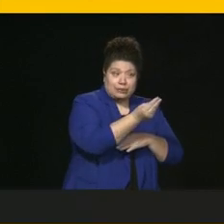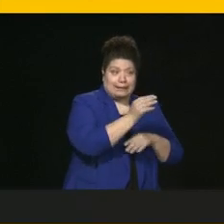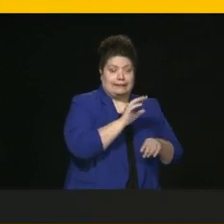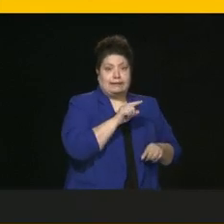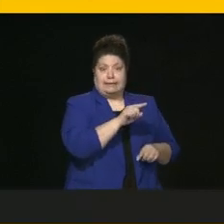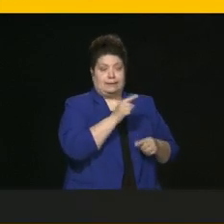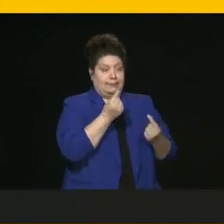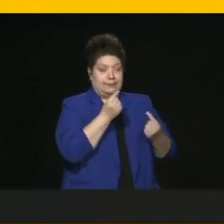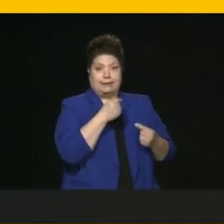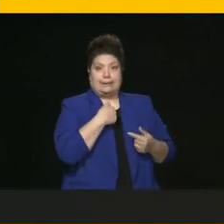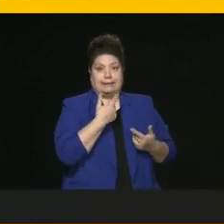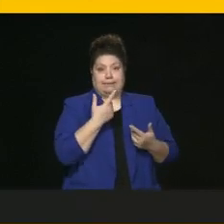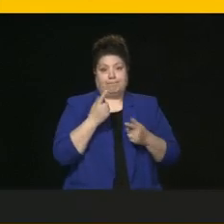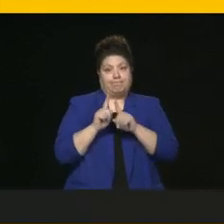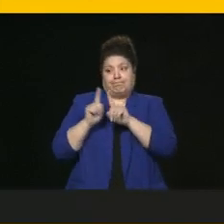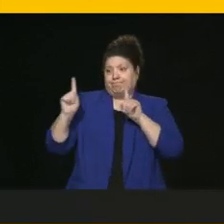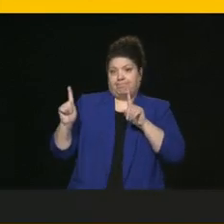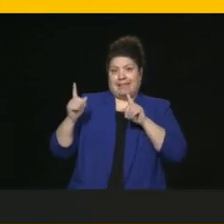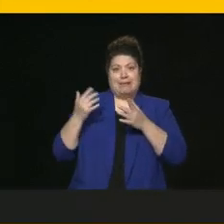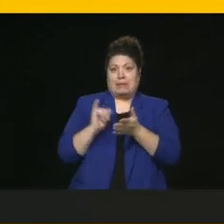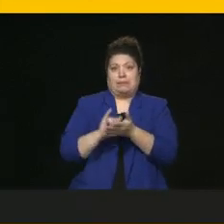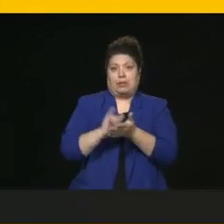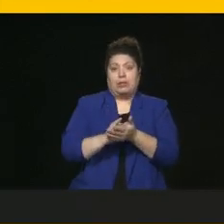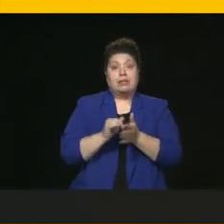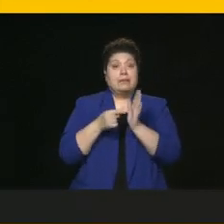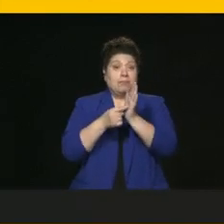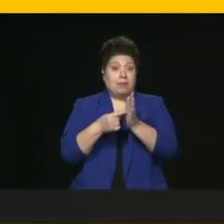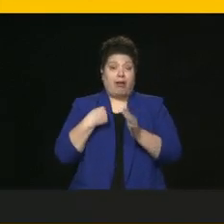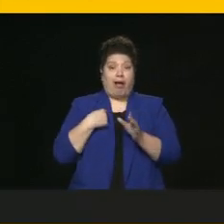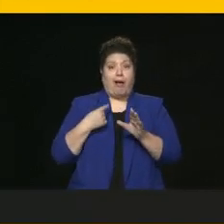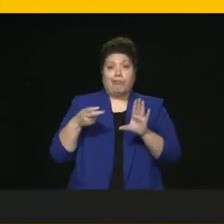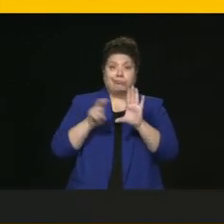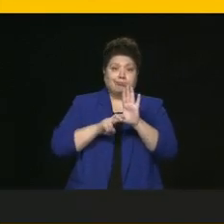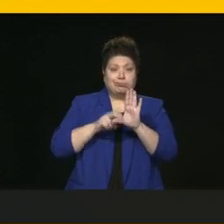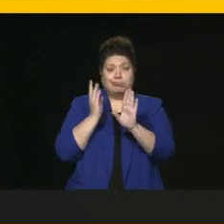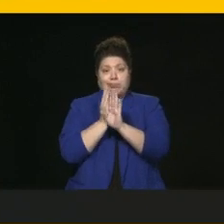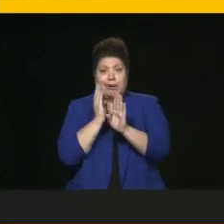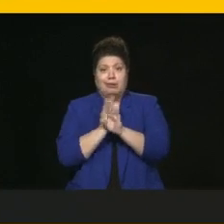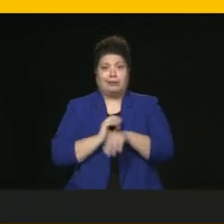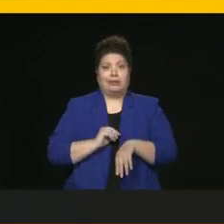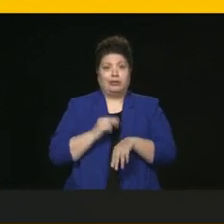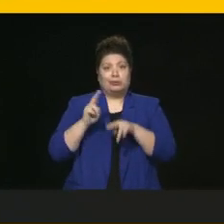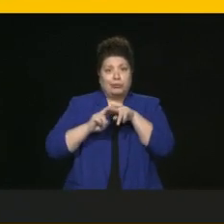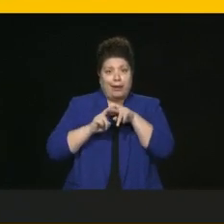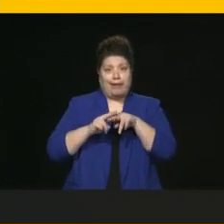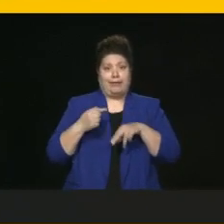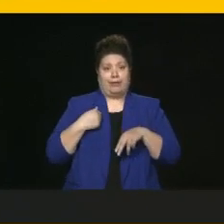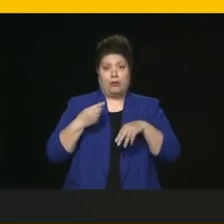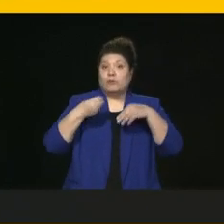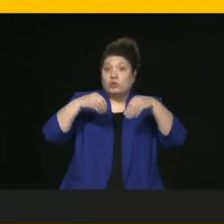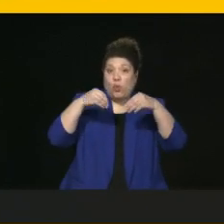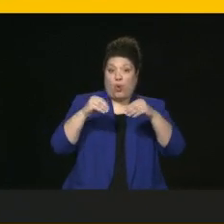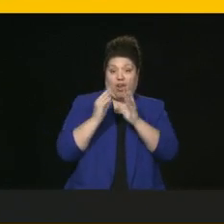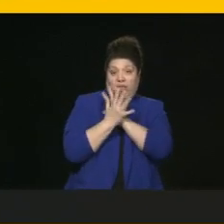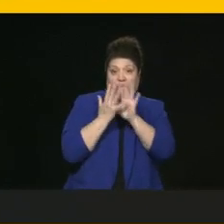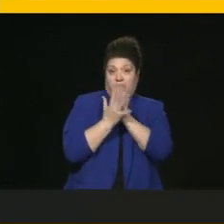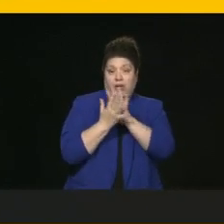AND WHEN CANADIANS GO SOMEWHERE WHERE IT IS NOT POSSIBLE TO PRACTISE PHYSICAL DISTANCING, FOR EXAMPLE ON PUBLIC TRANSIT OR